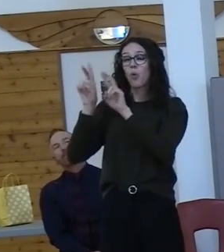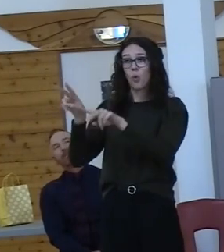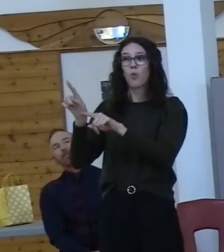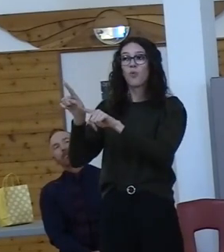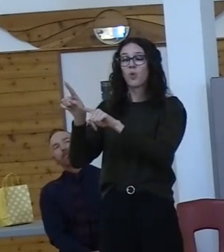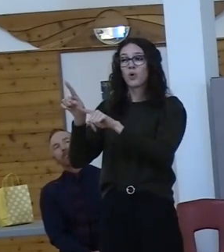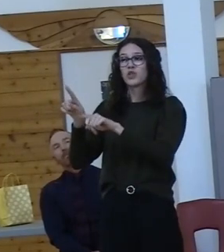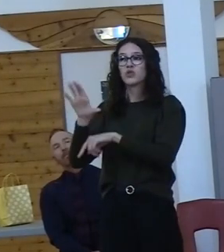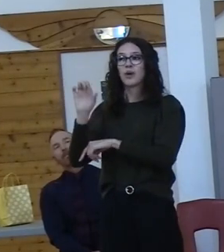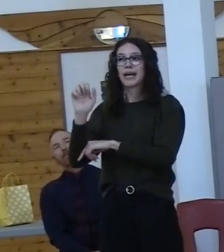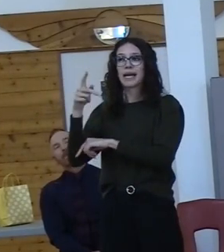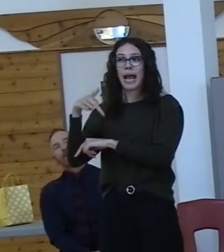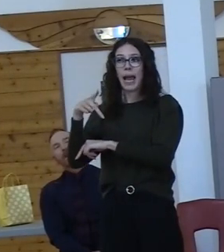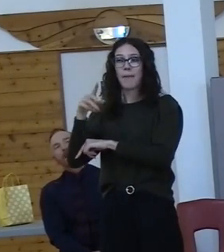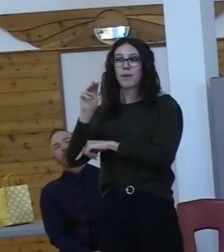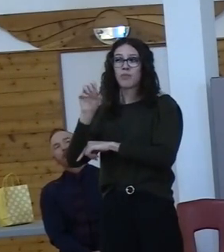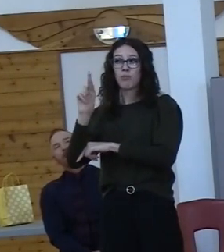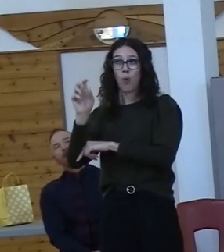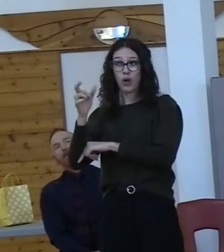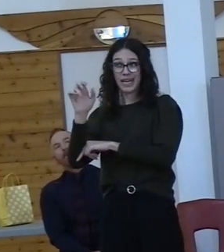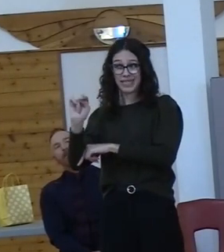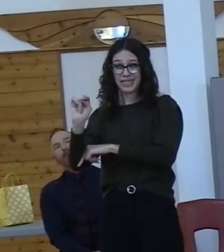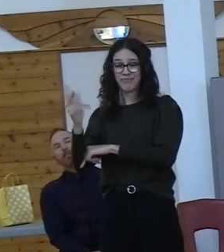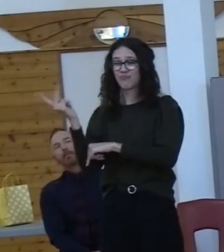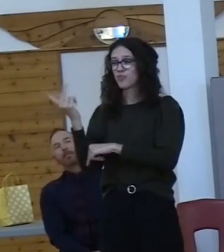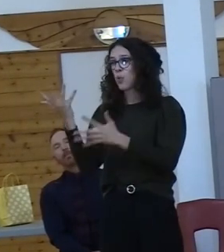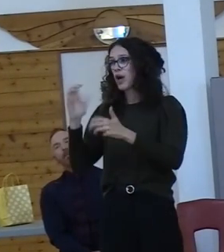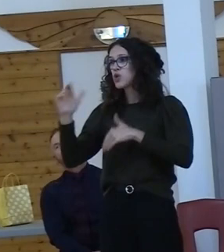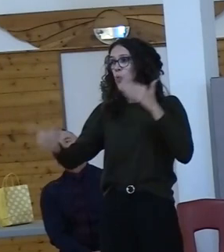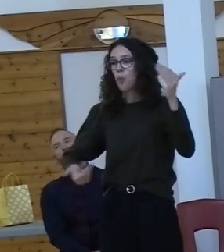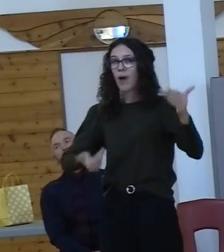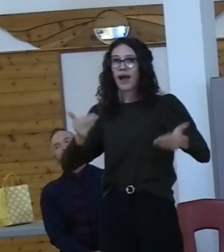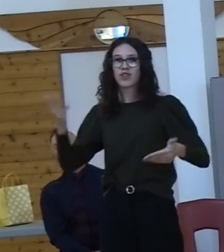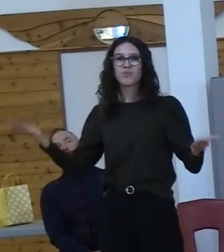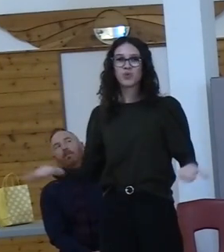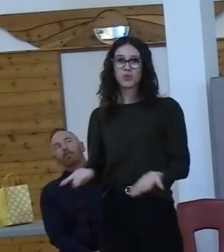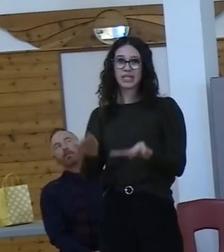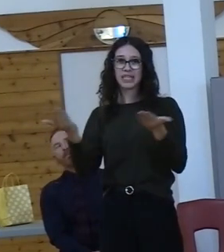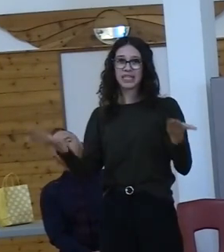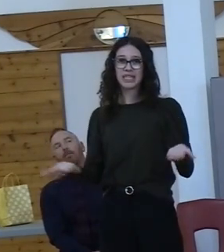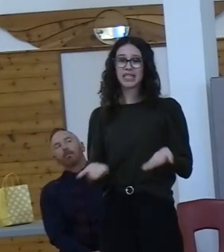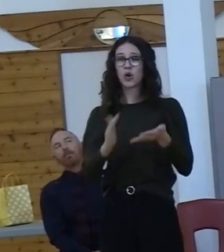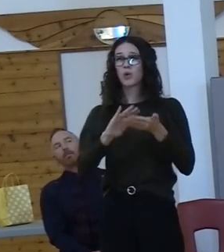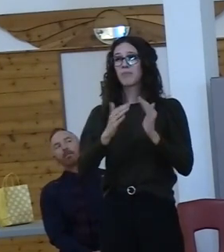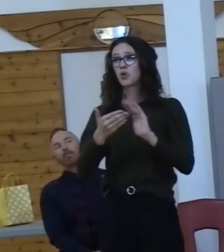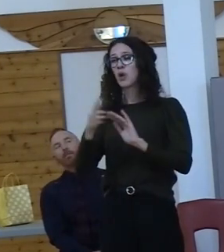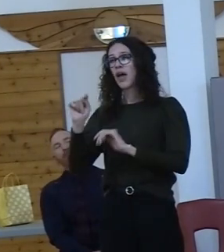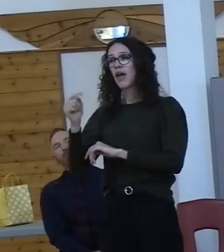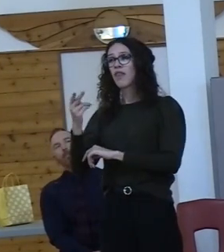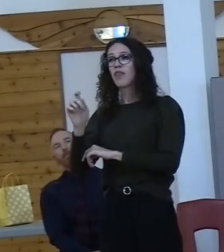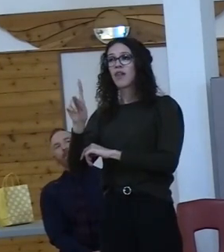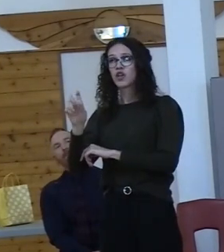And Jen and I want to welcome you all back into community and Thunderbird House.